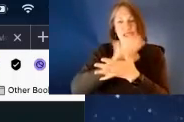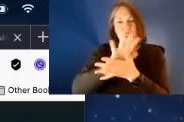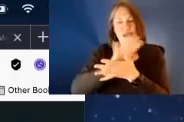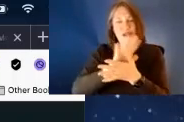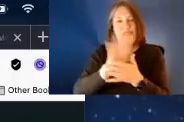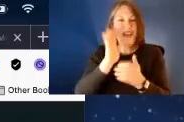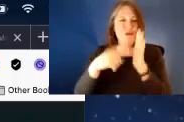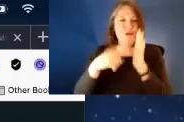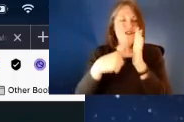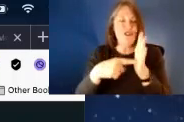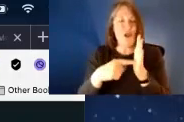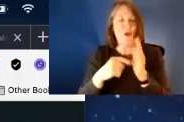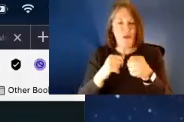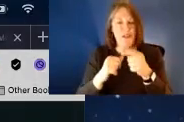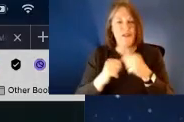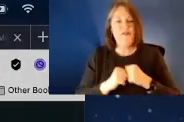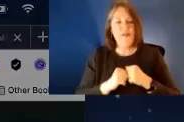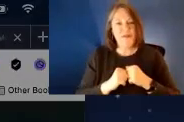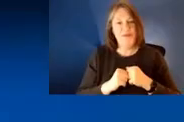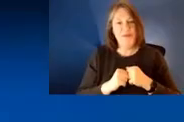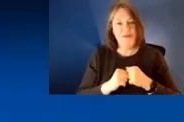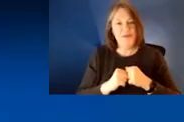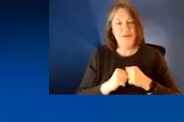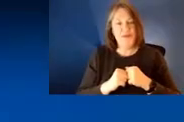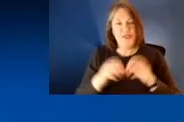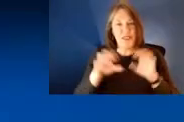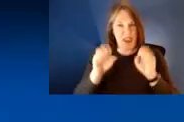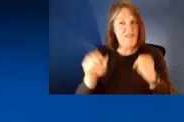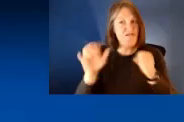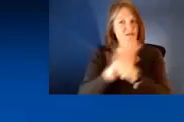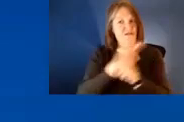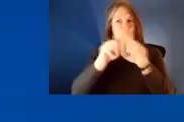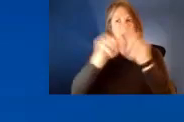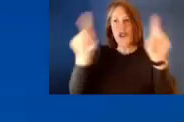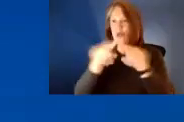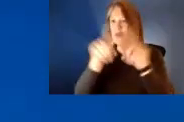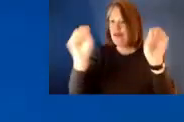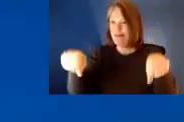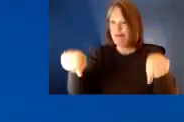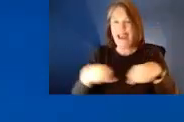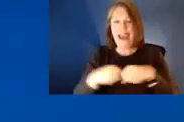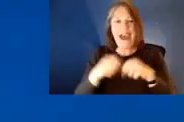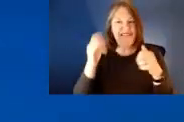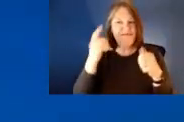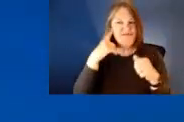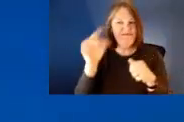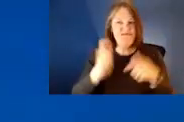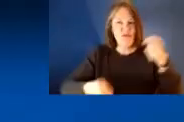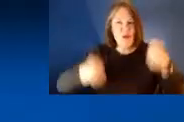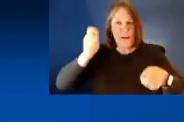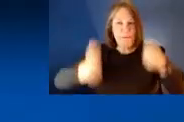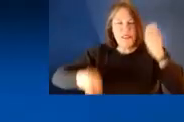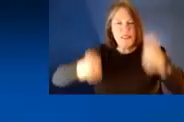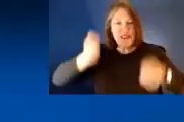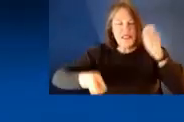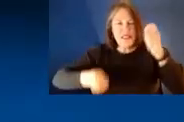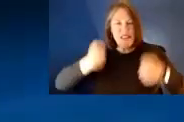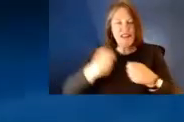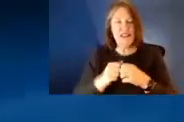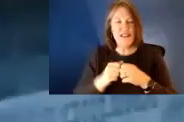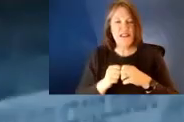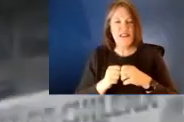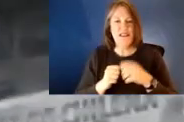bit of this. It will go full-screen. 06:43:49